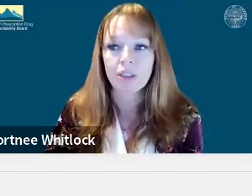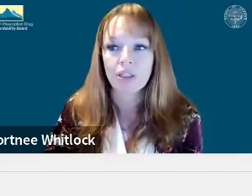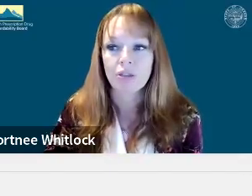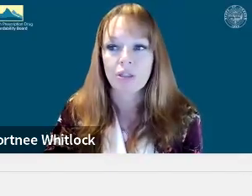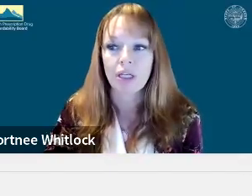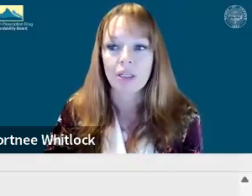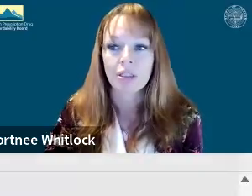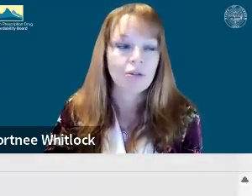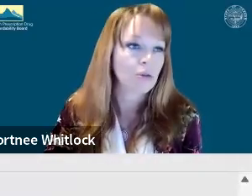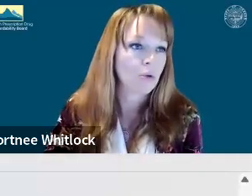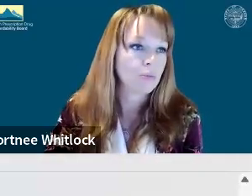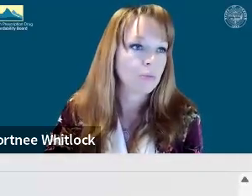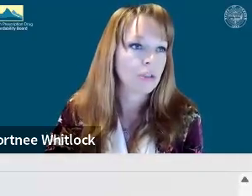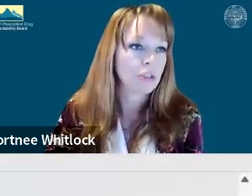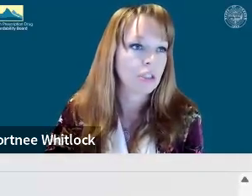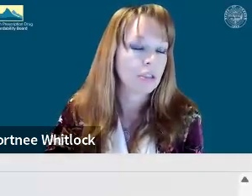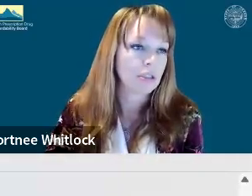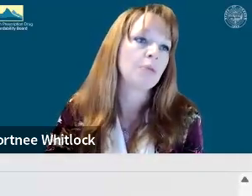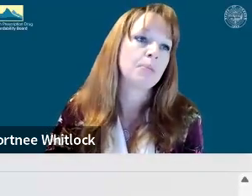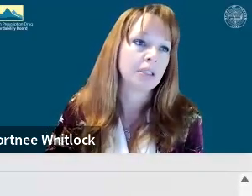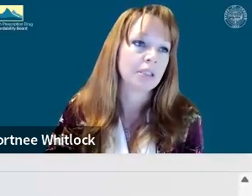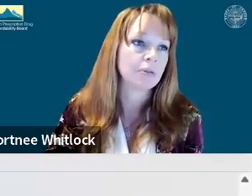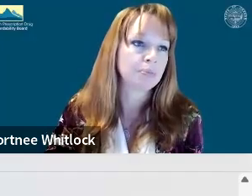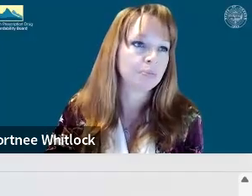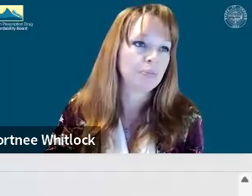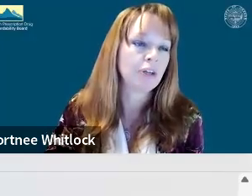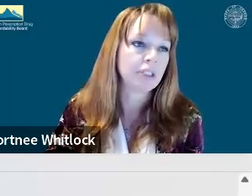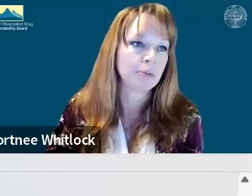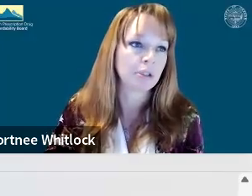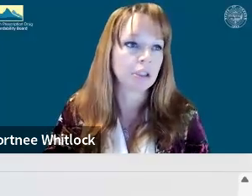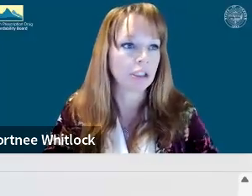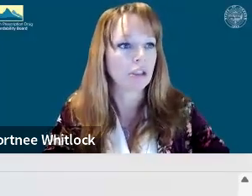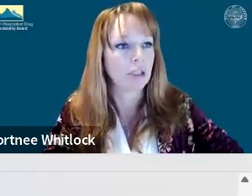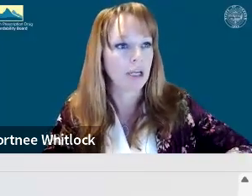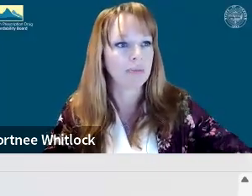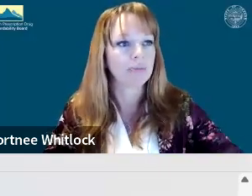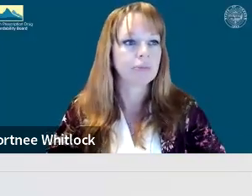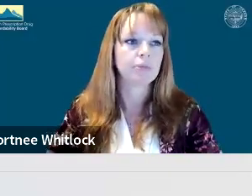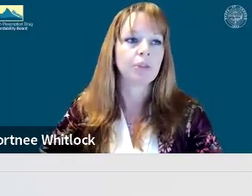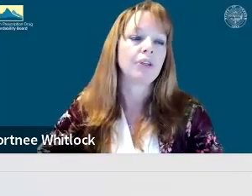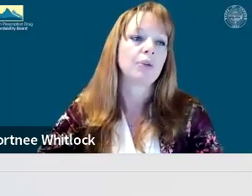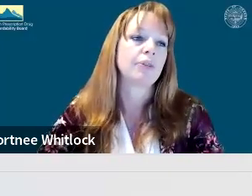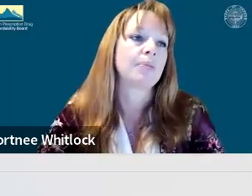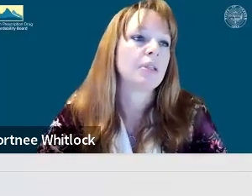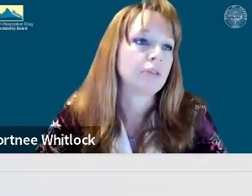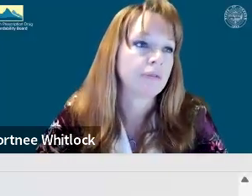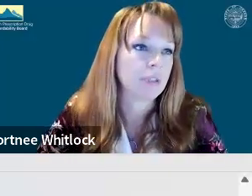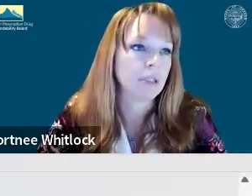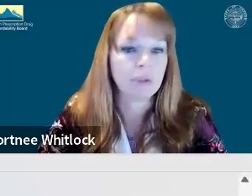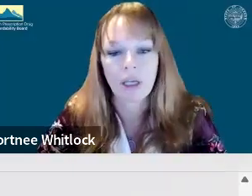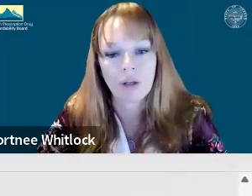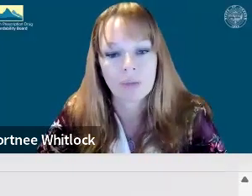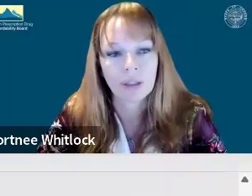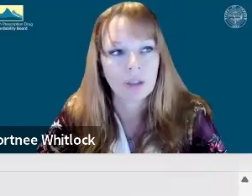as much. Uh so this it will be this very very similar clinical um review from the um other